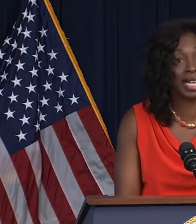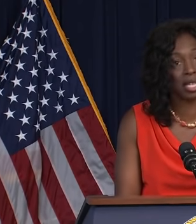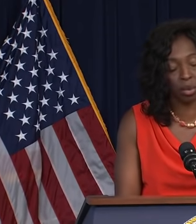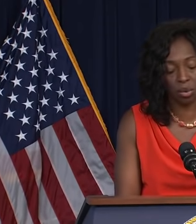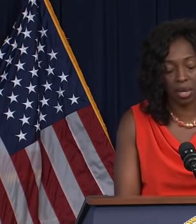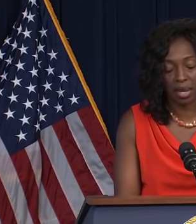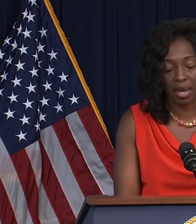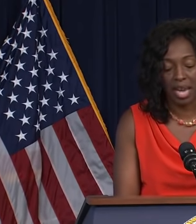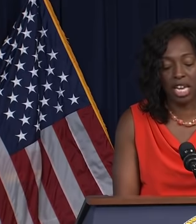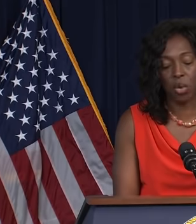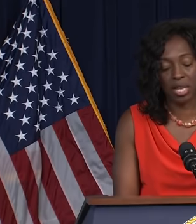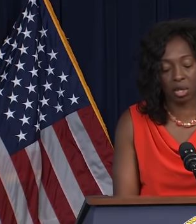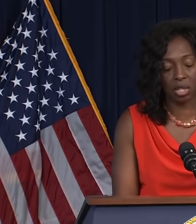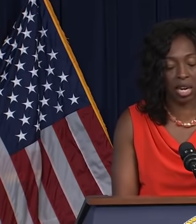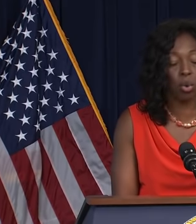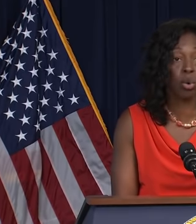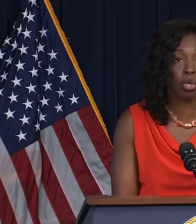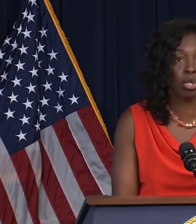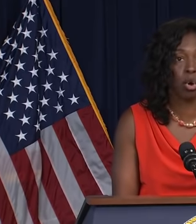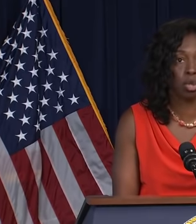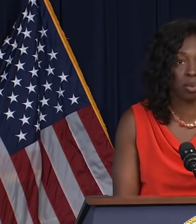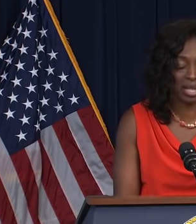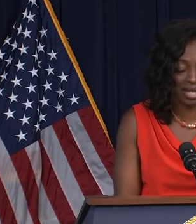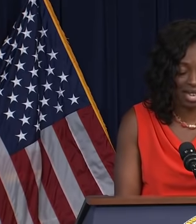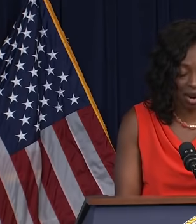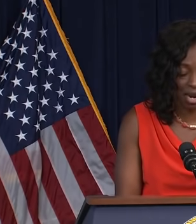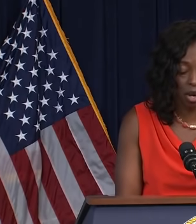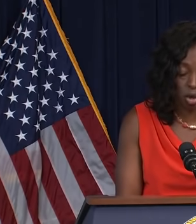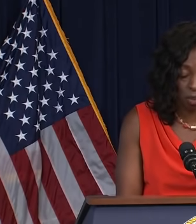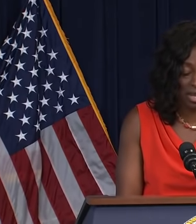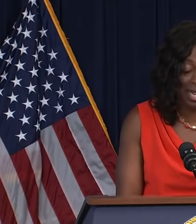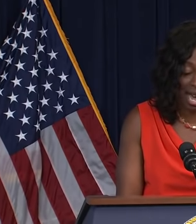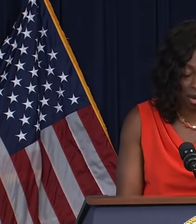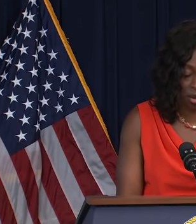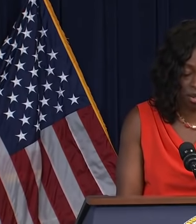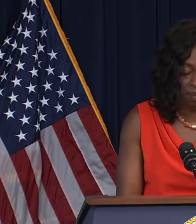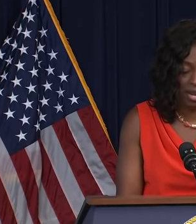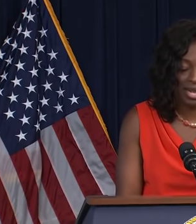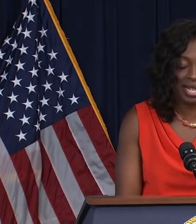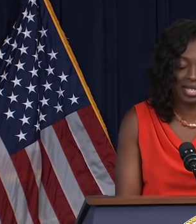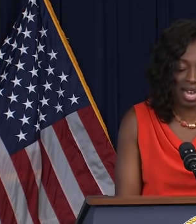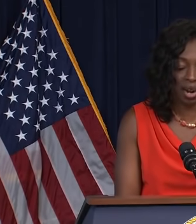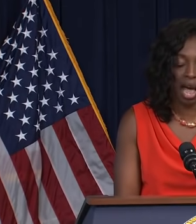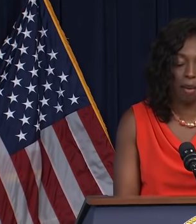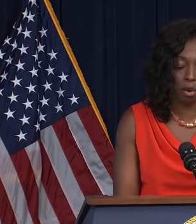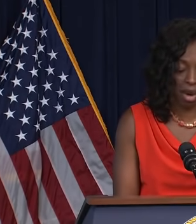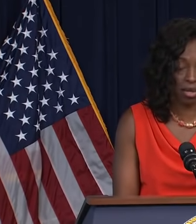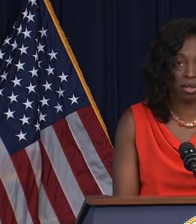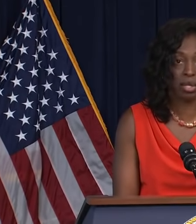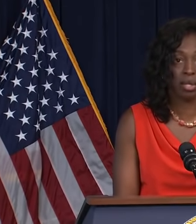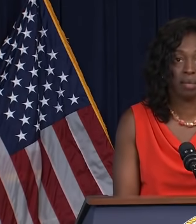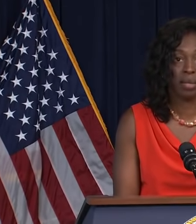maybe that's part of what they had on the western roles that I have daughters there absolute.